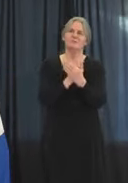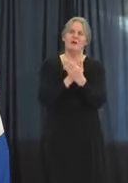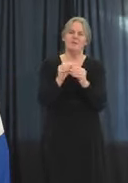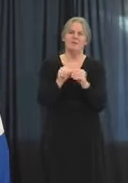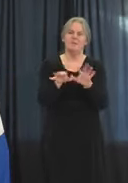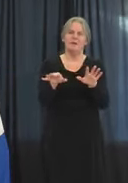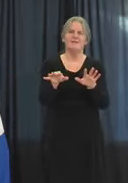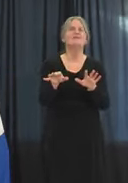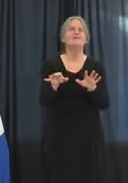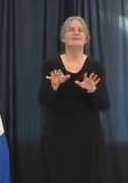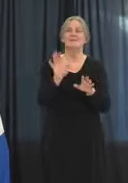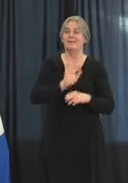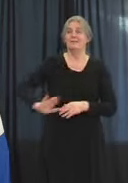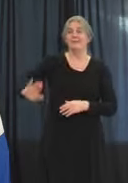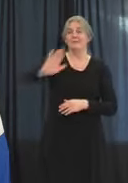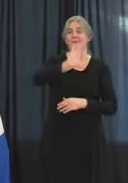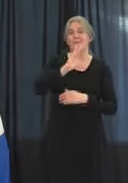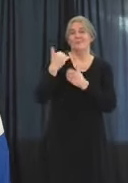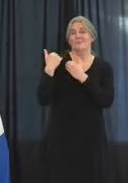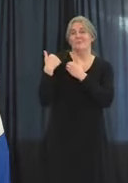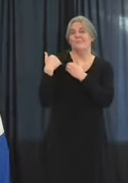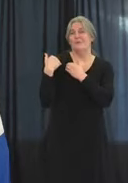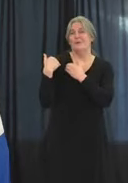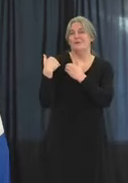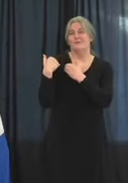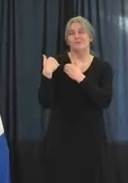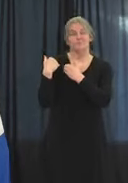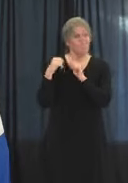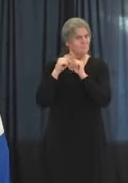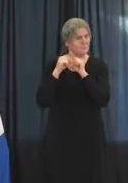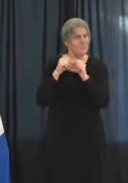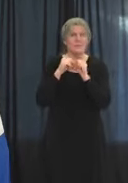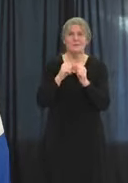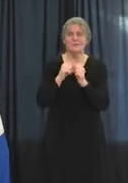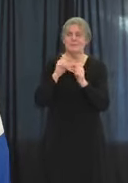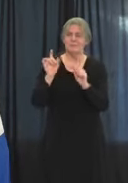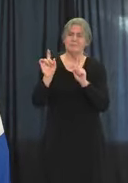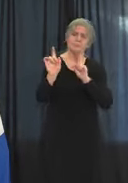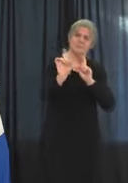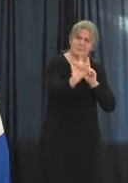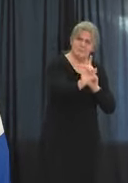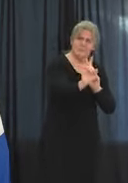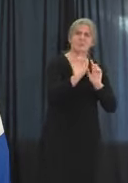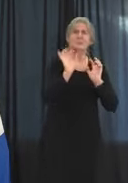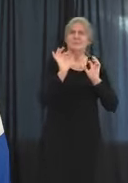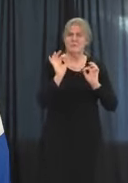So it is on every Yukoner to do so. Keep up the good work on social and physical distancing.